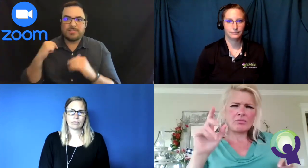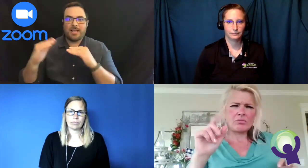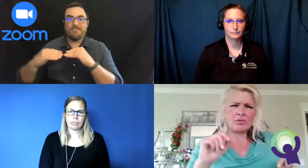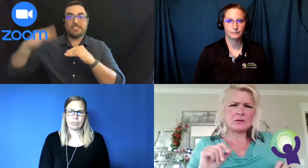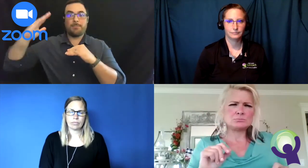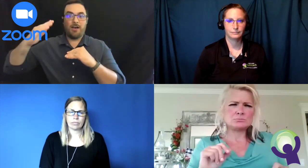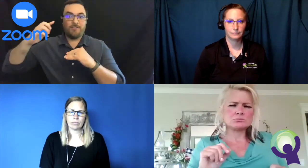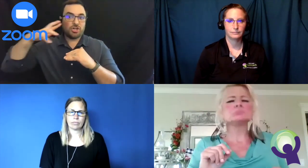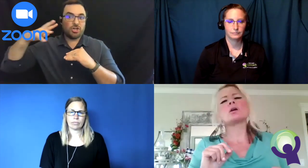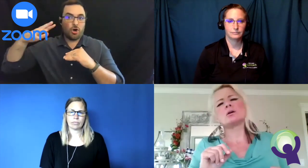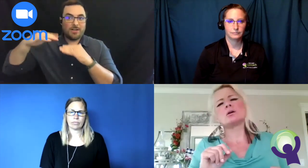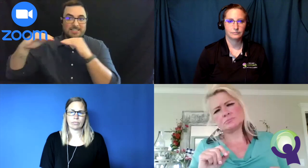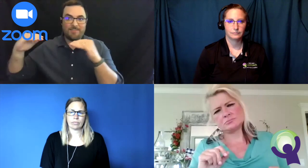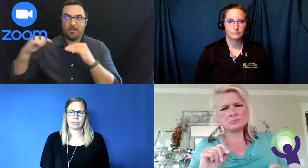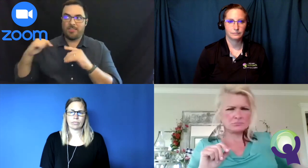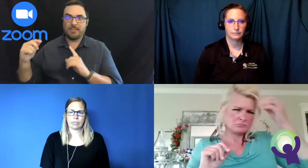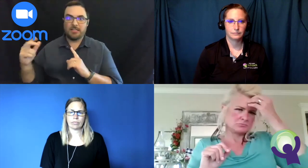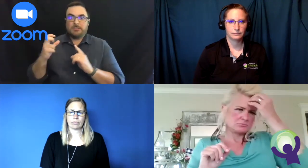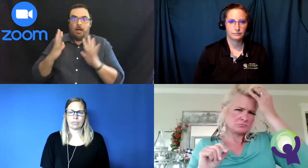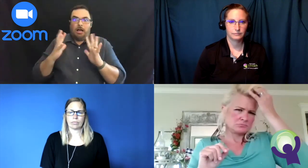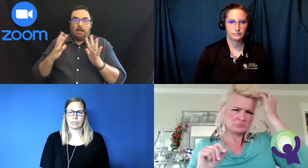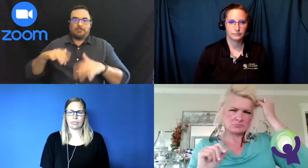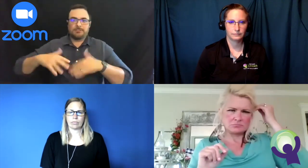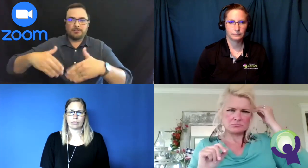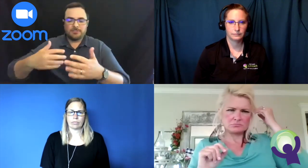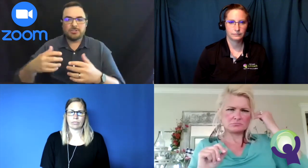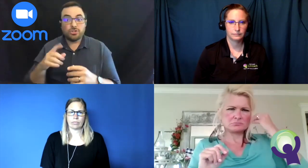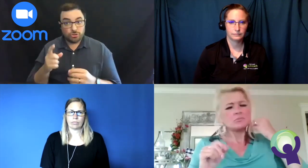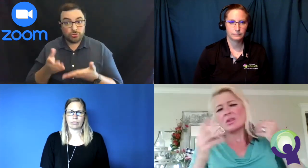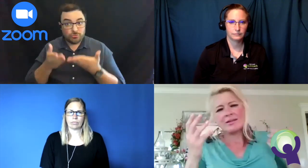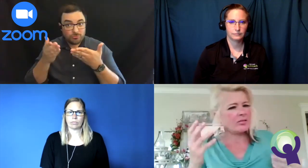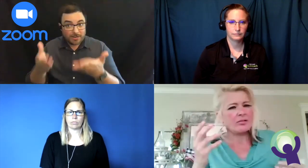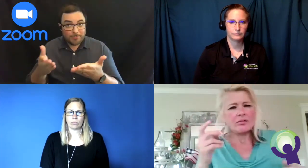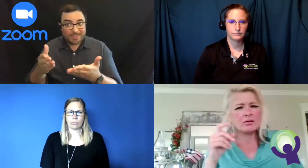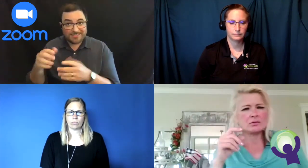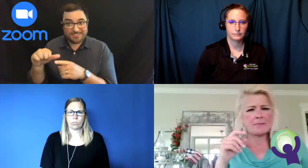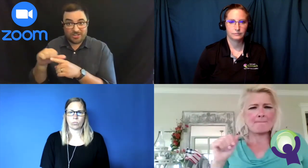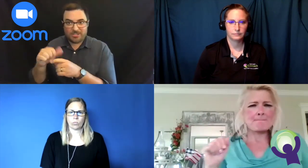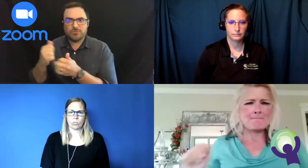handle, do you recommend sound sensitivity, like sort of a therapy where you're